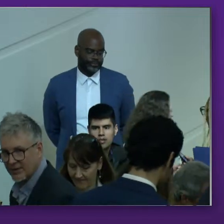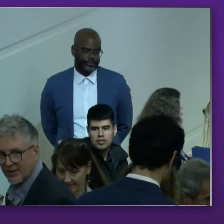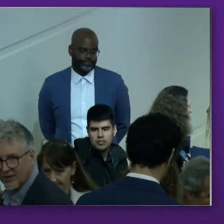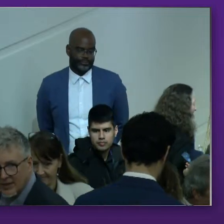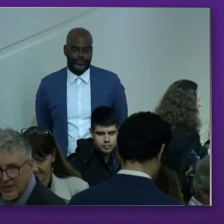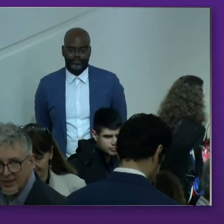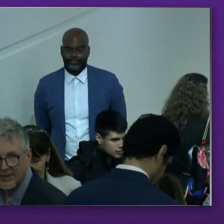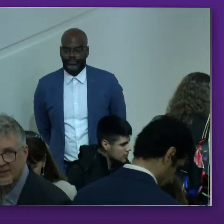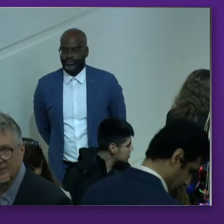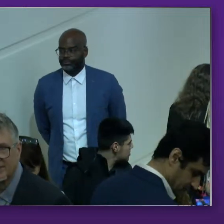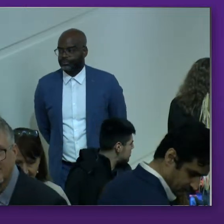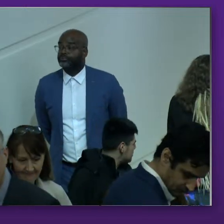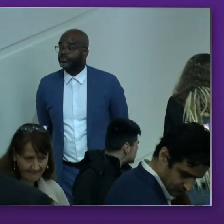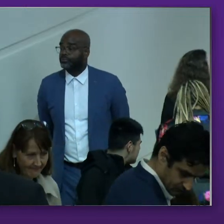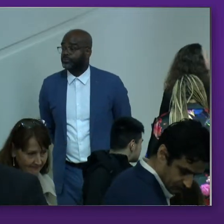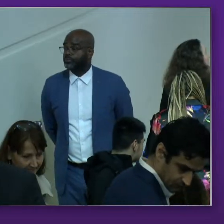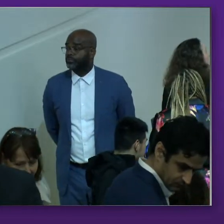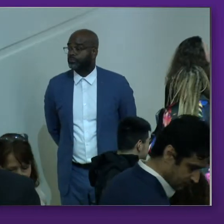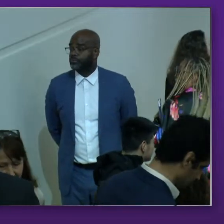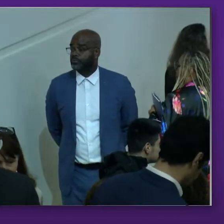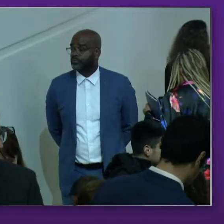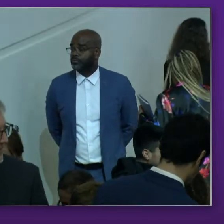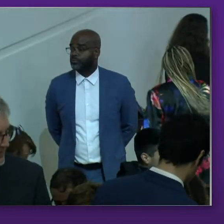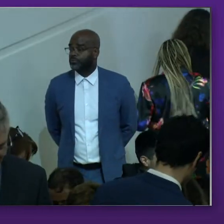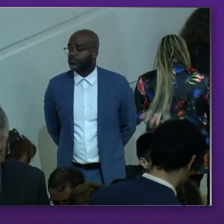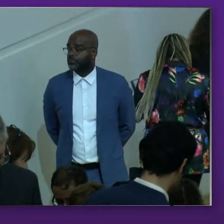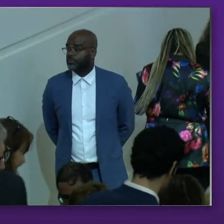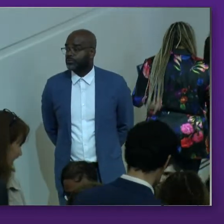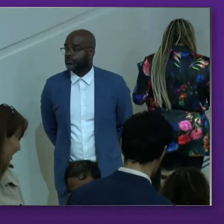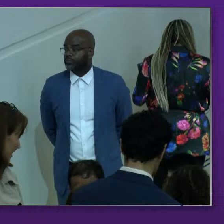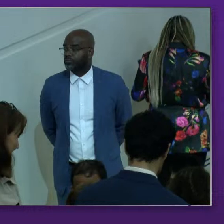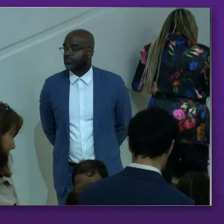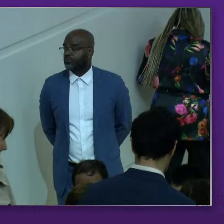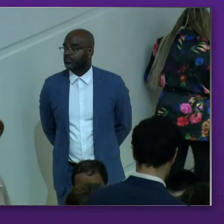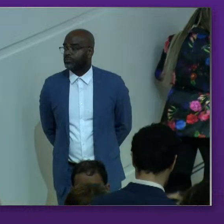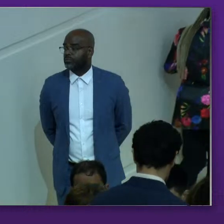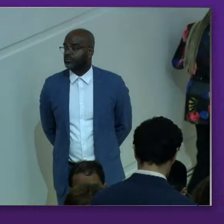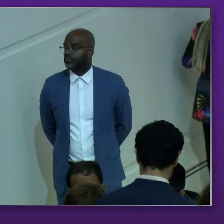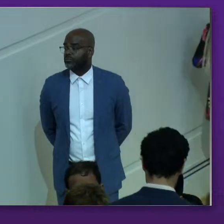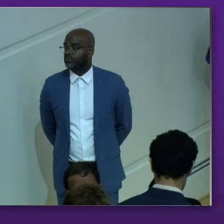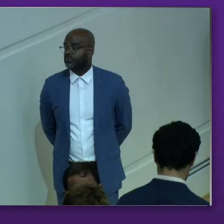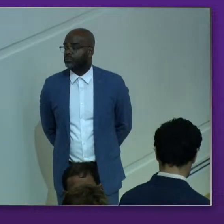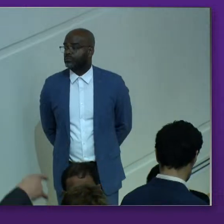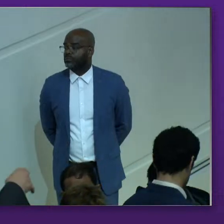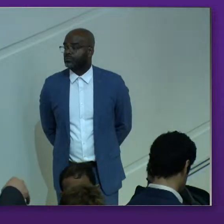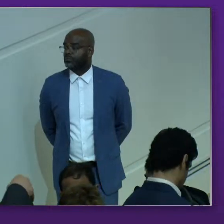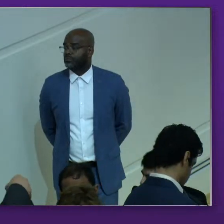NOT JUDGE THEM BUT WE CAN DISCUSS THEM. I FEEL RESPECTED I FEEL PEOPLE WANT TO HEAR BUT I HAVE TO SAY.